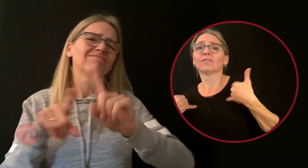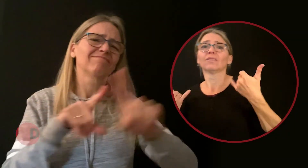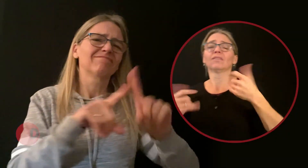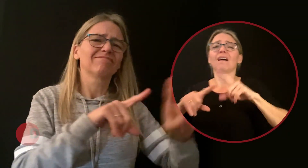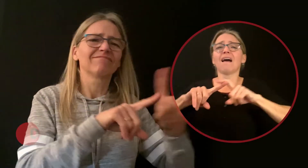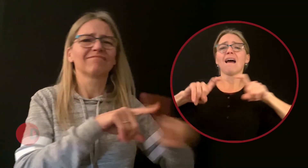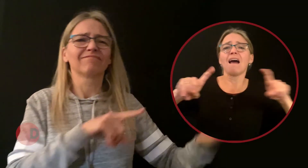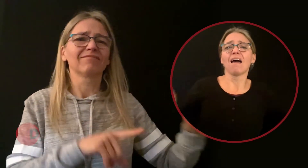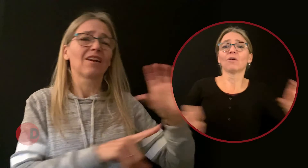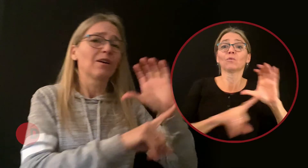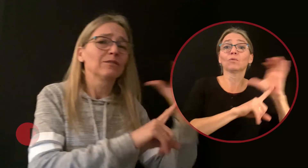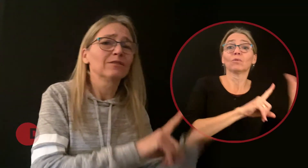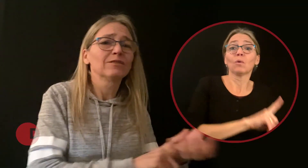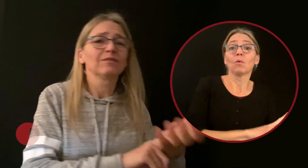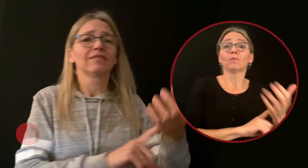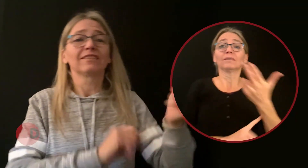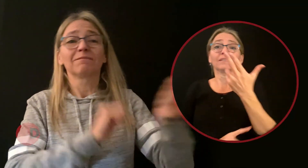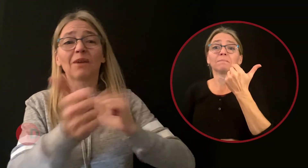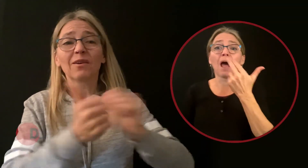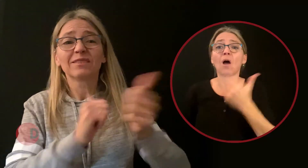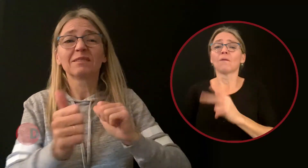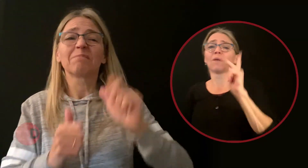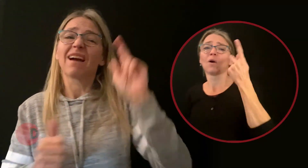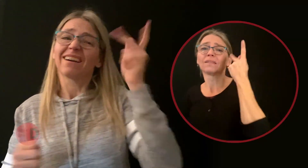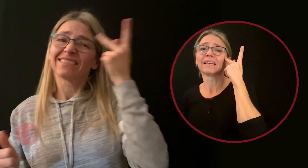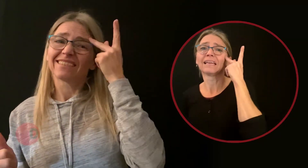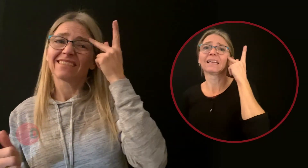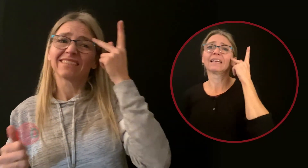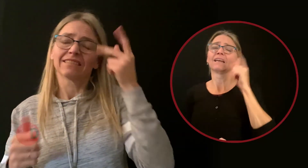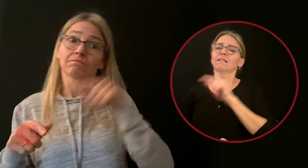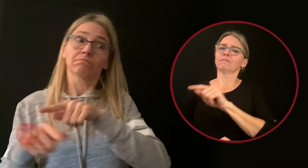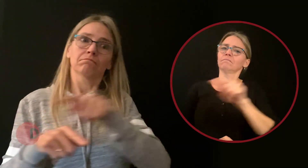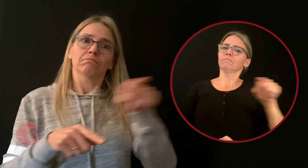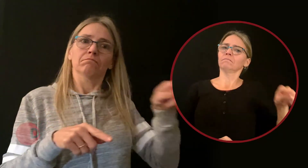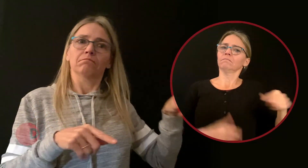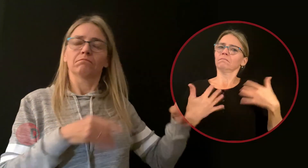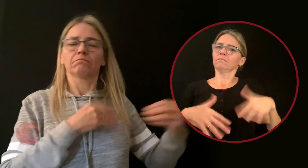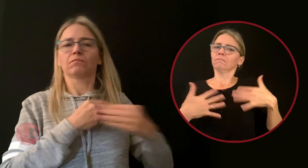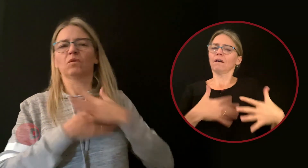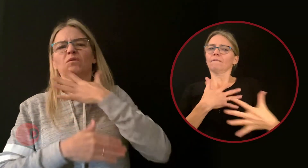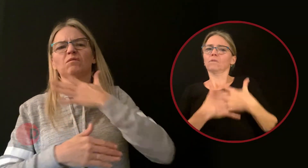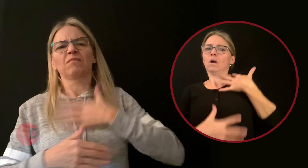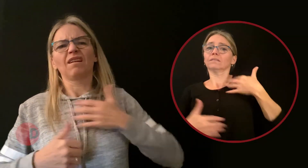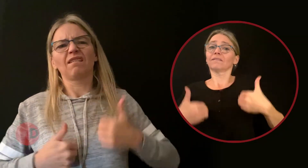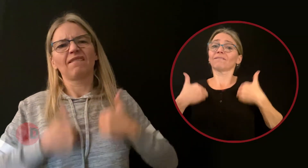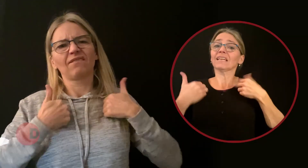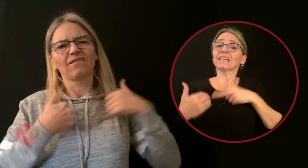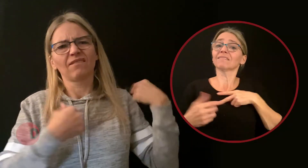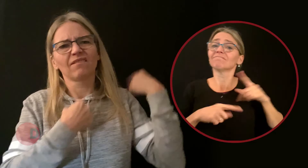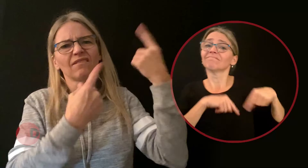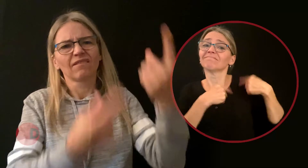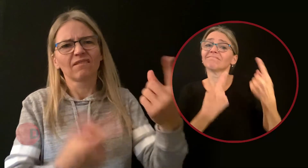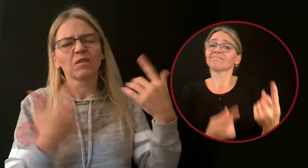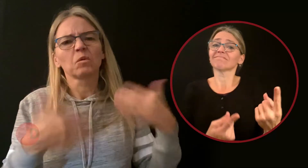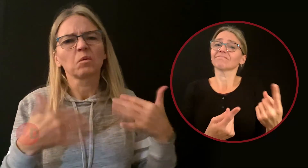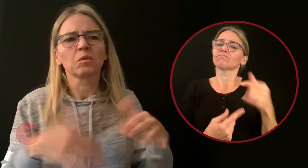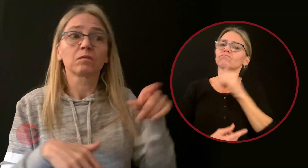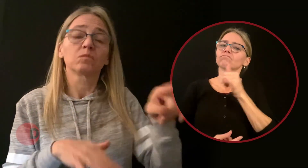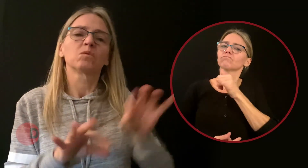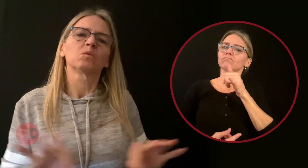people of different backgrounds, cultures, sports and politics. They influenced my life over the years.